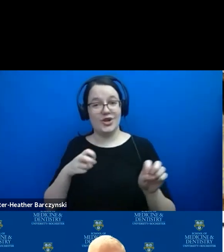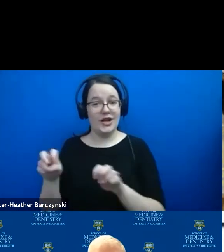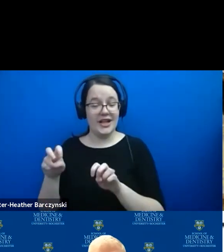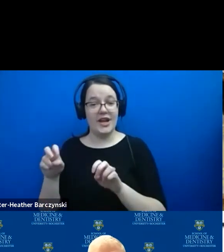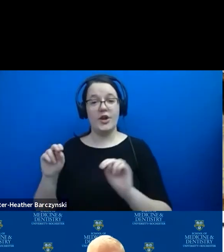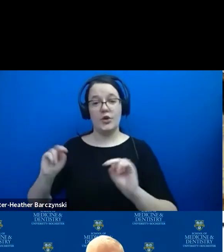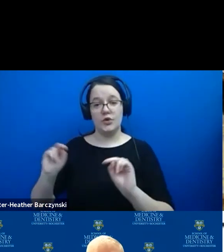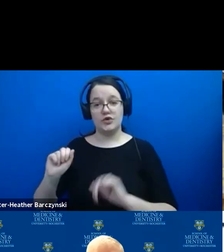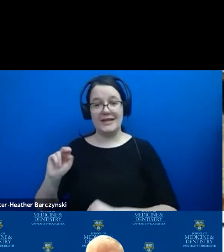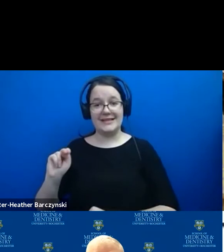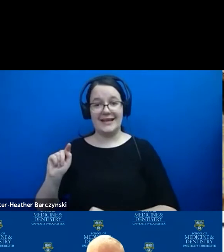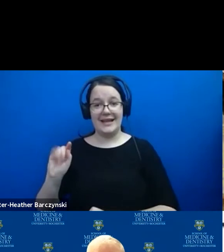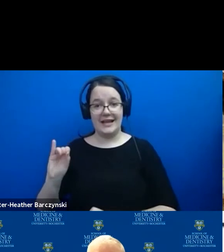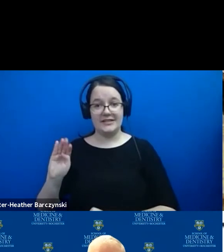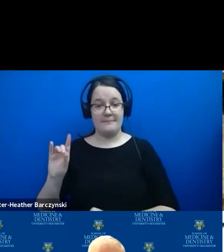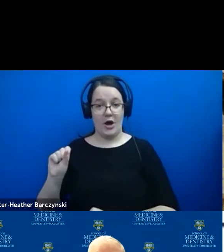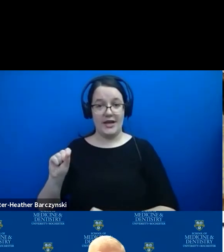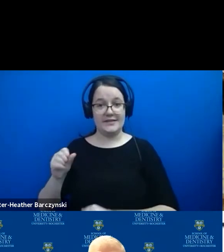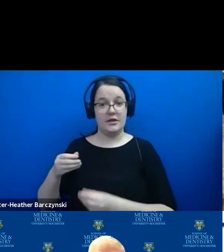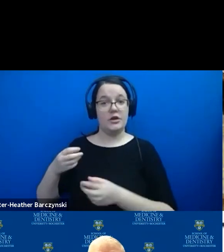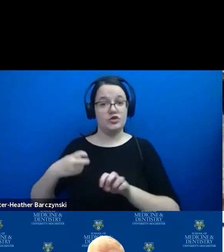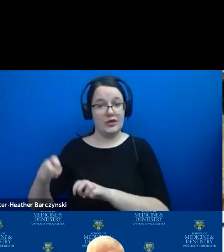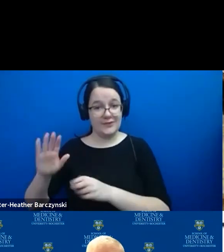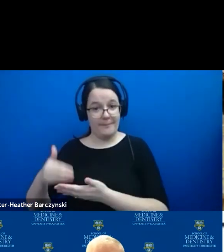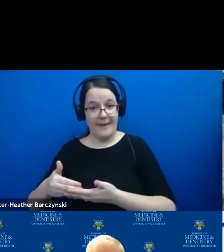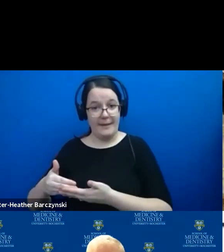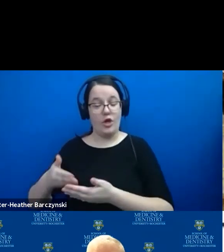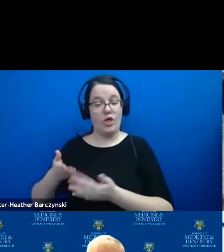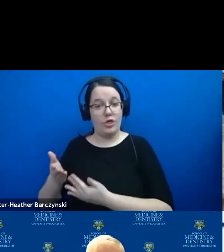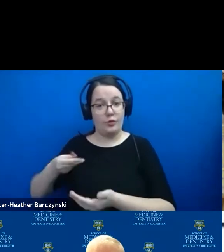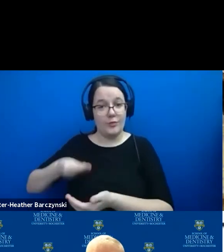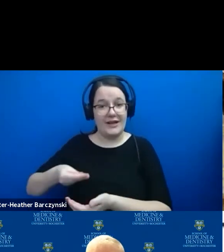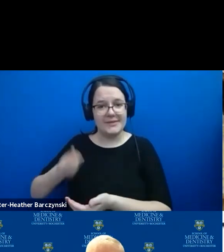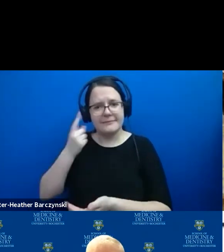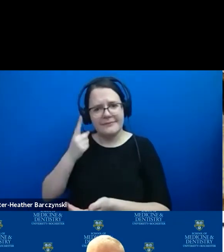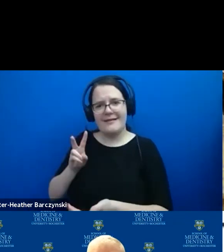to their infants through the breast milk and they did not transfer virus even in the women that were